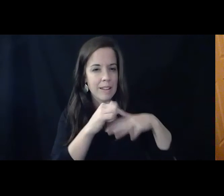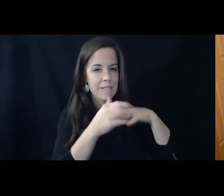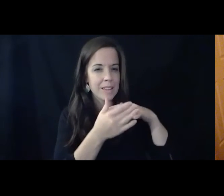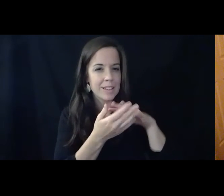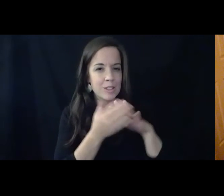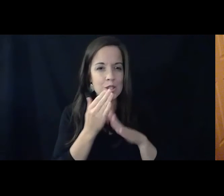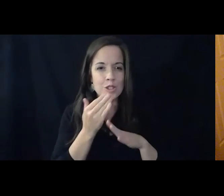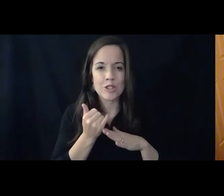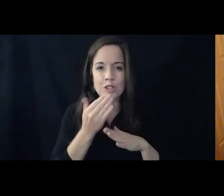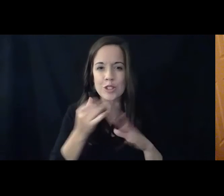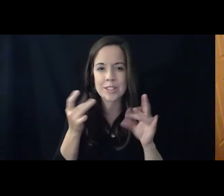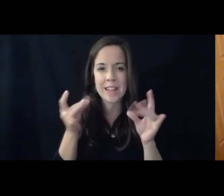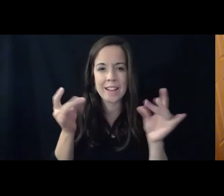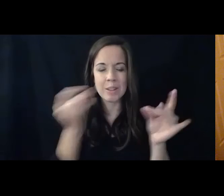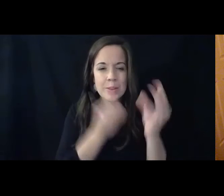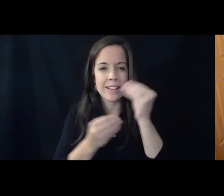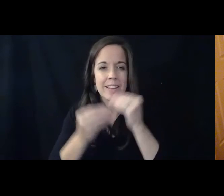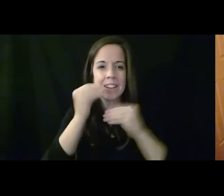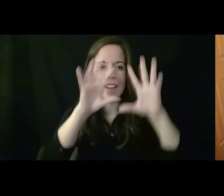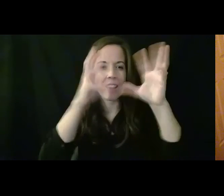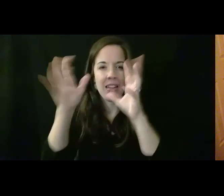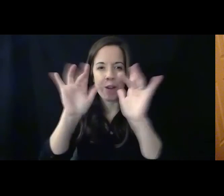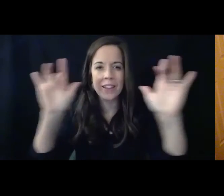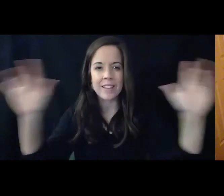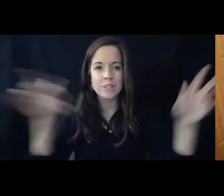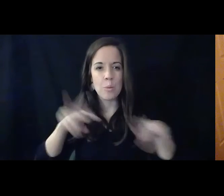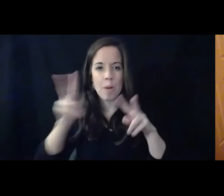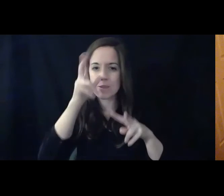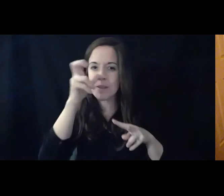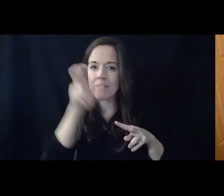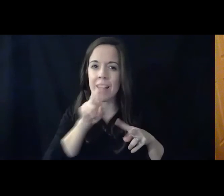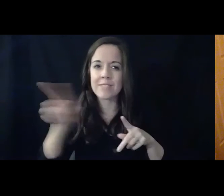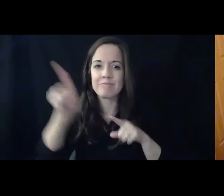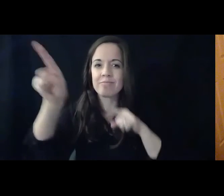cloudless, watch mayflies thrust upwards to a blue the hue of thirst.